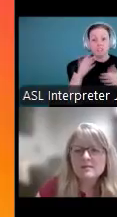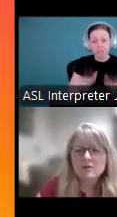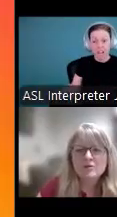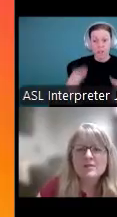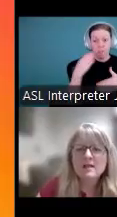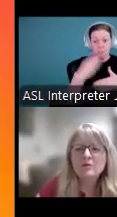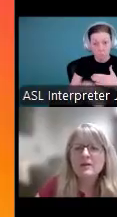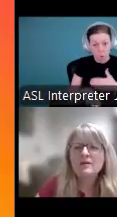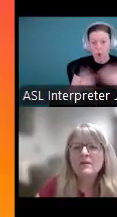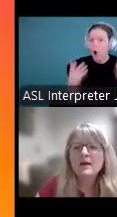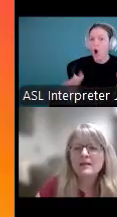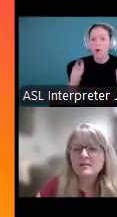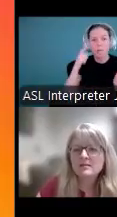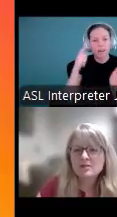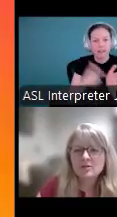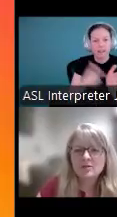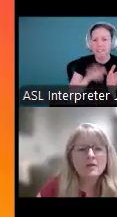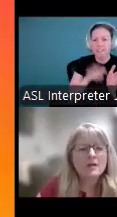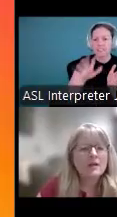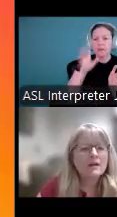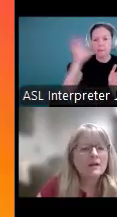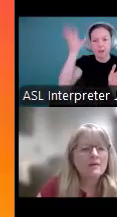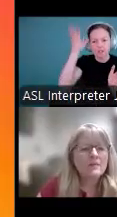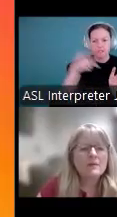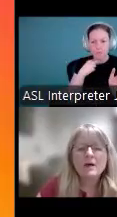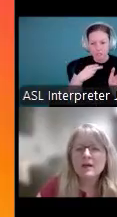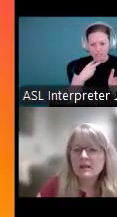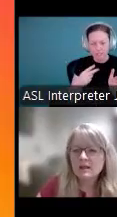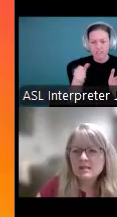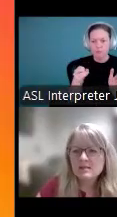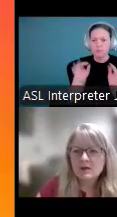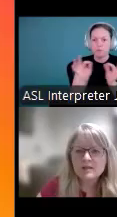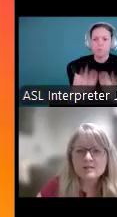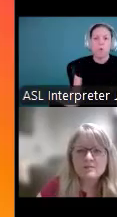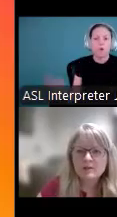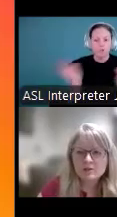and so just how critical that is to the bonding experience for a